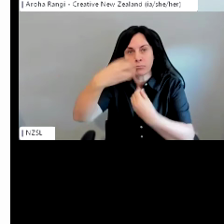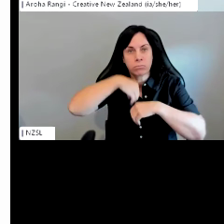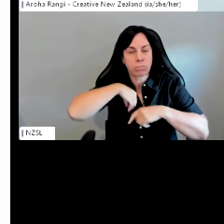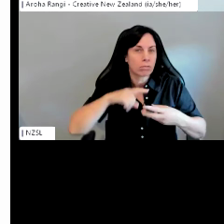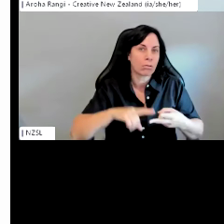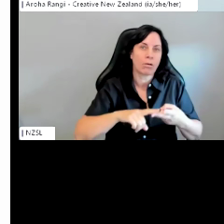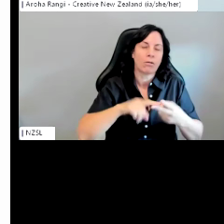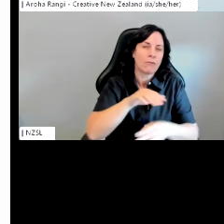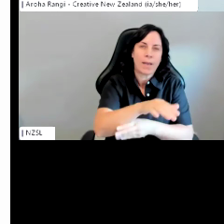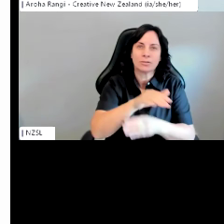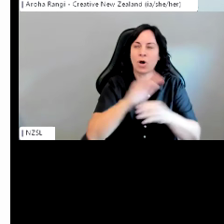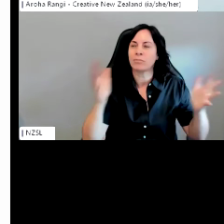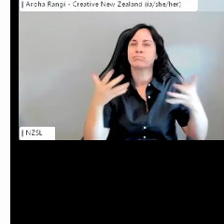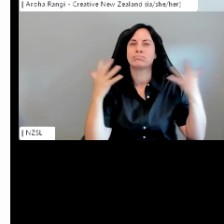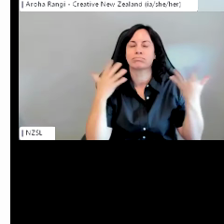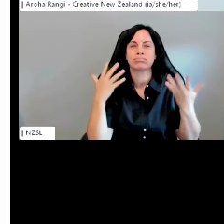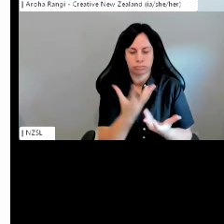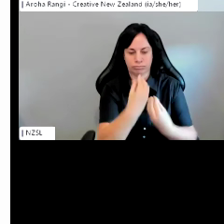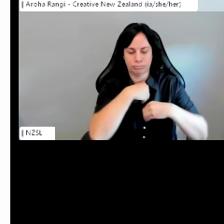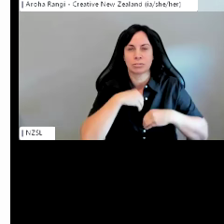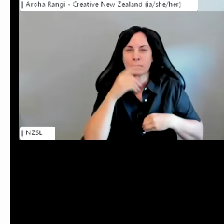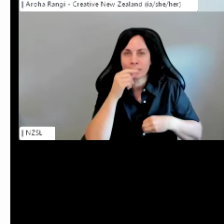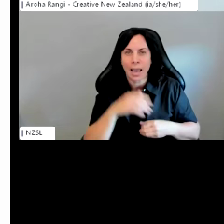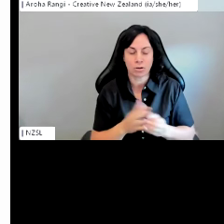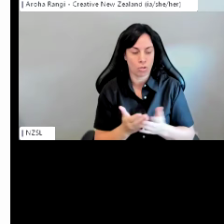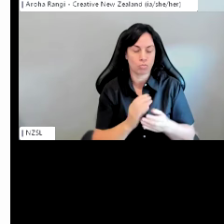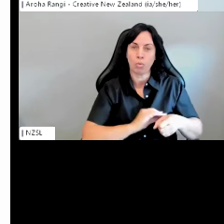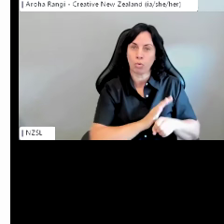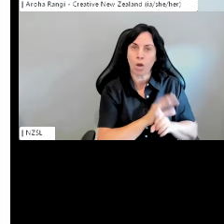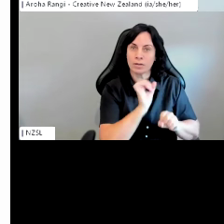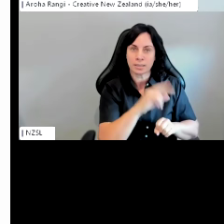in Covid particularly, people were getting that. But I think that they're realising that plugging